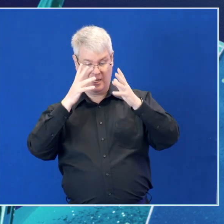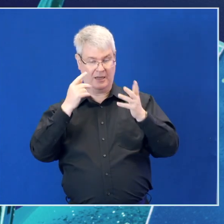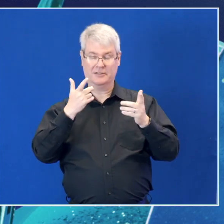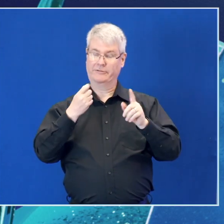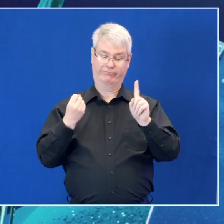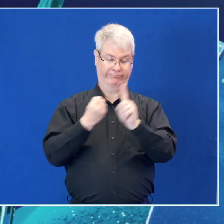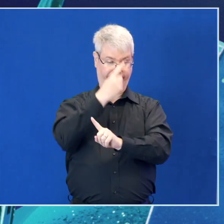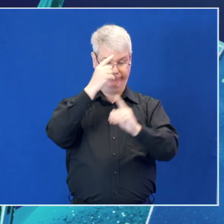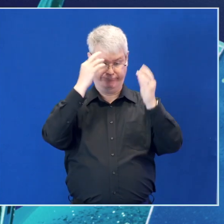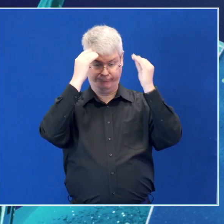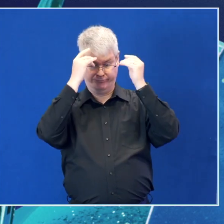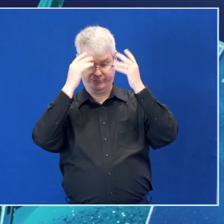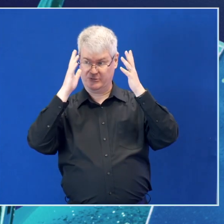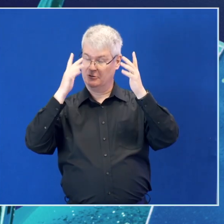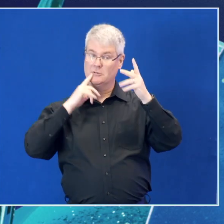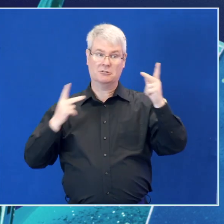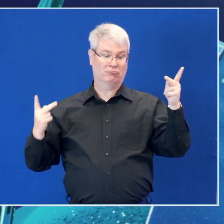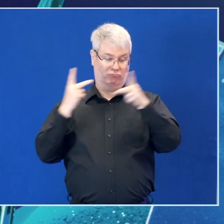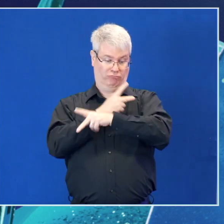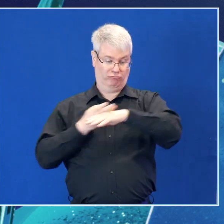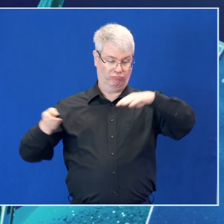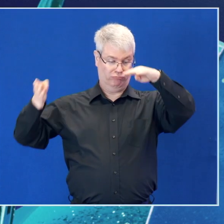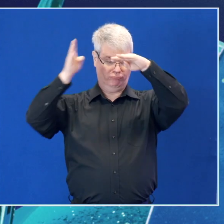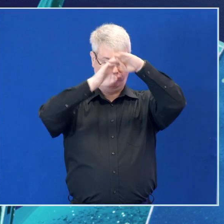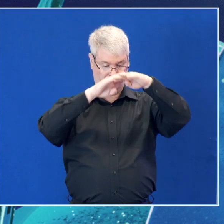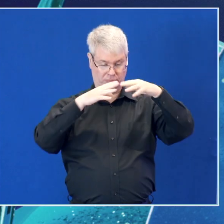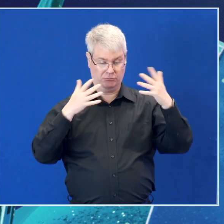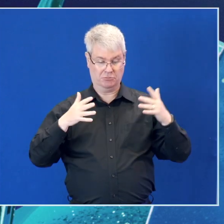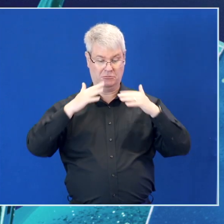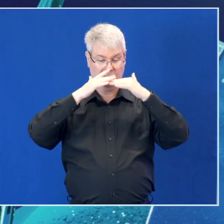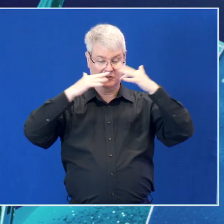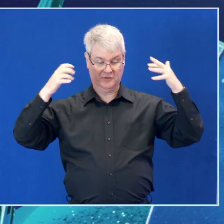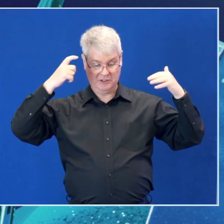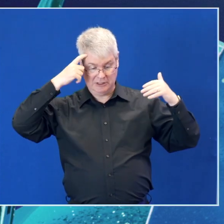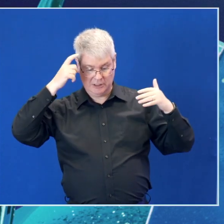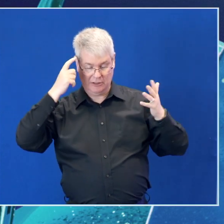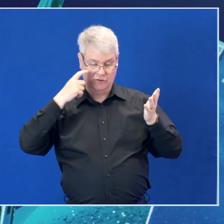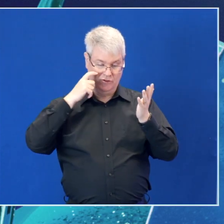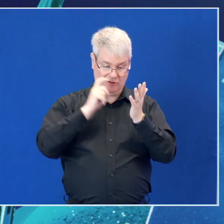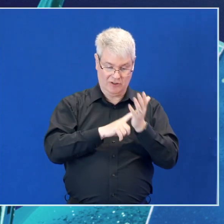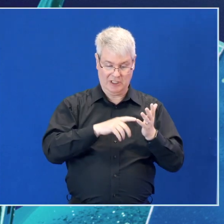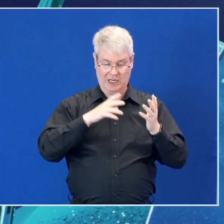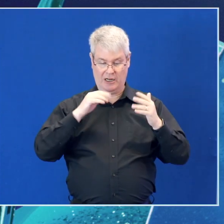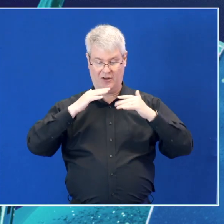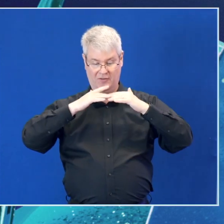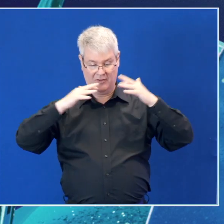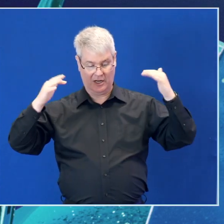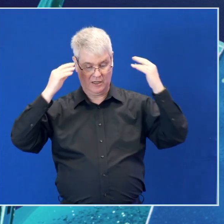You've heard it the last two days. Everything is about AI. Everything is about fast-paced.